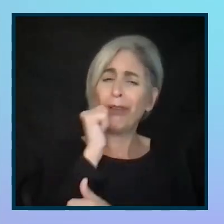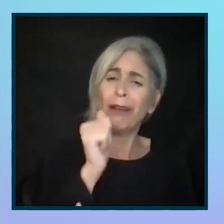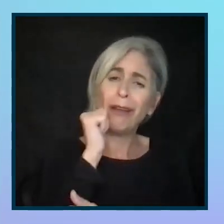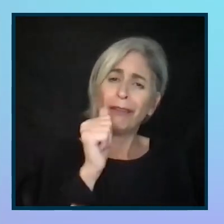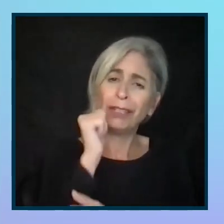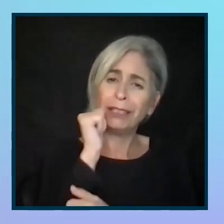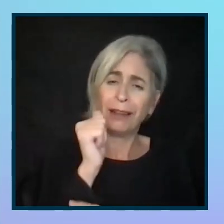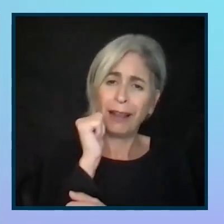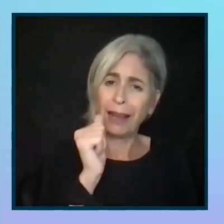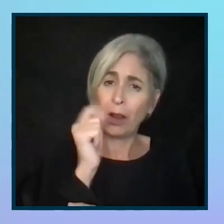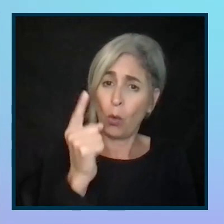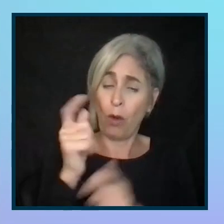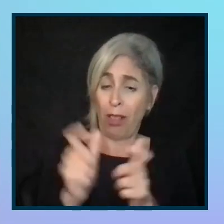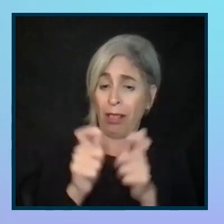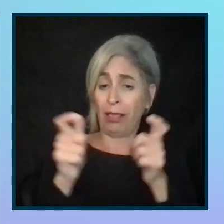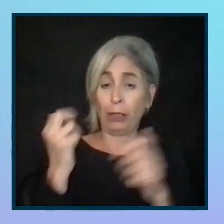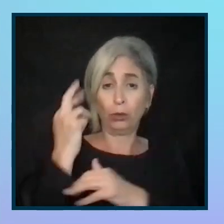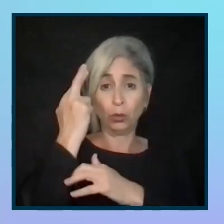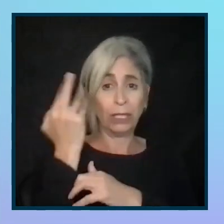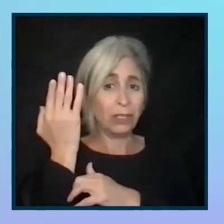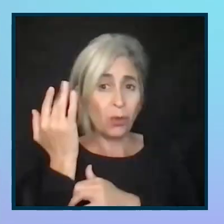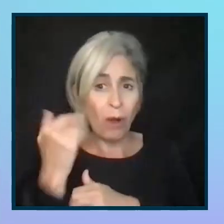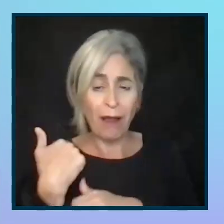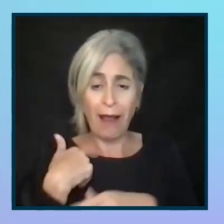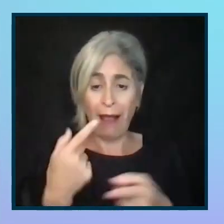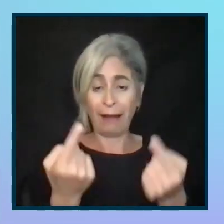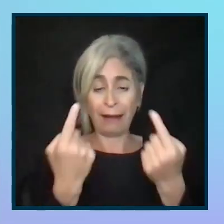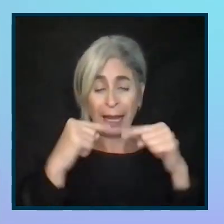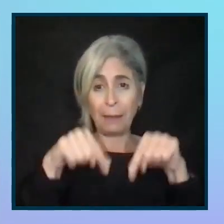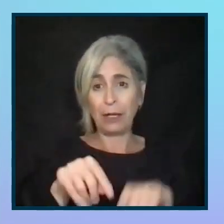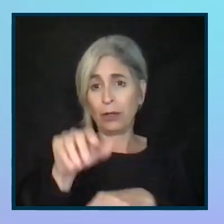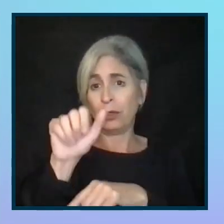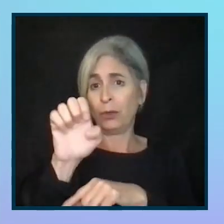One of the large reasons that I came to Edward Jones